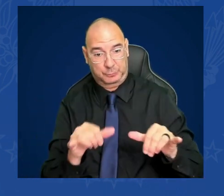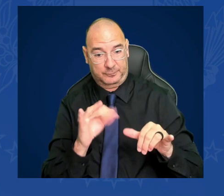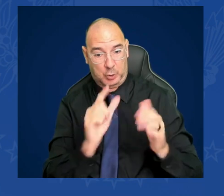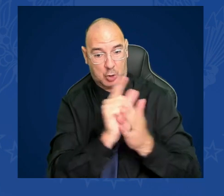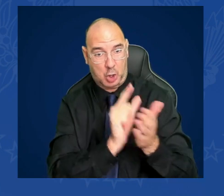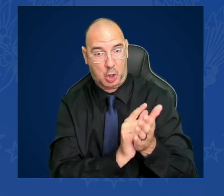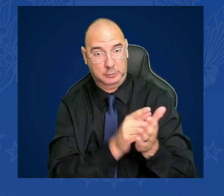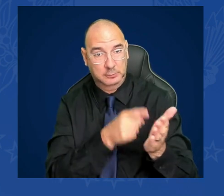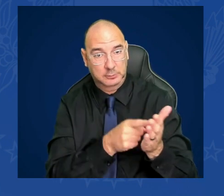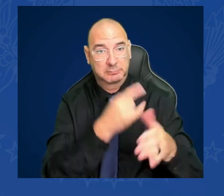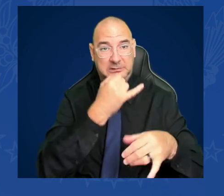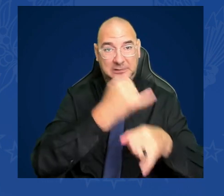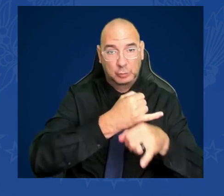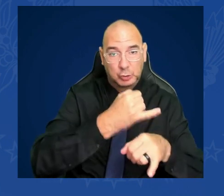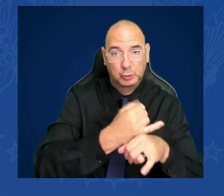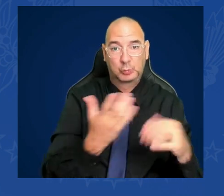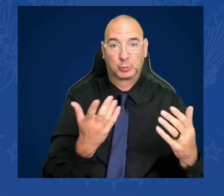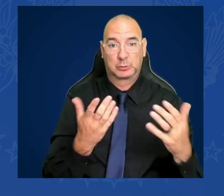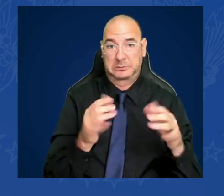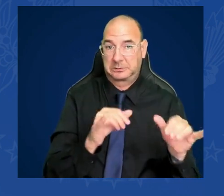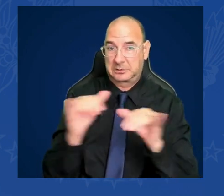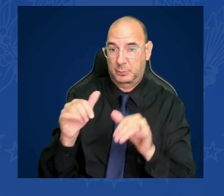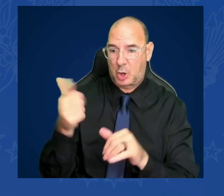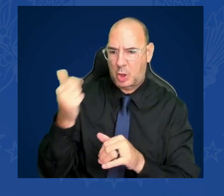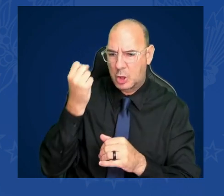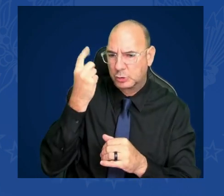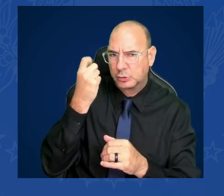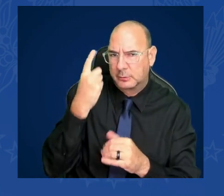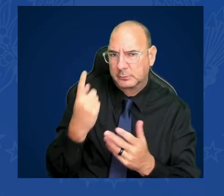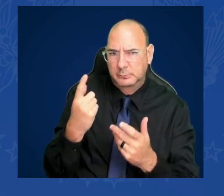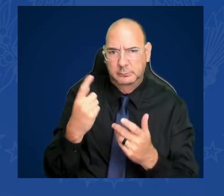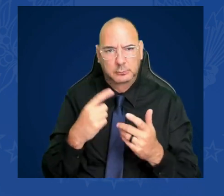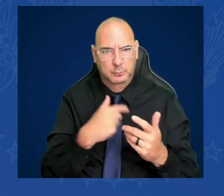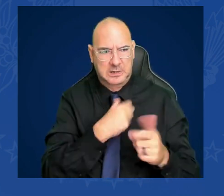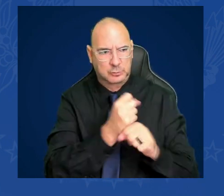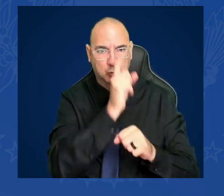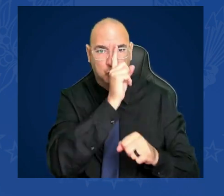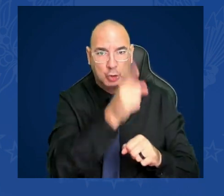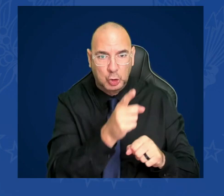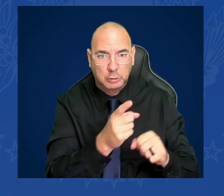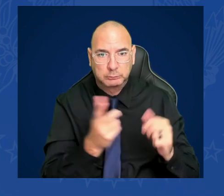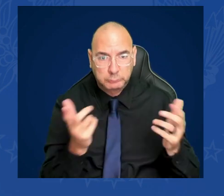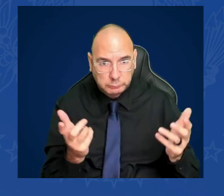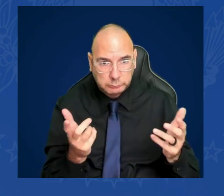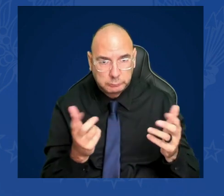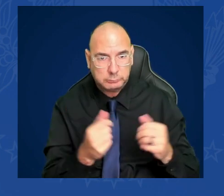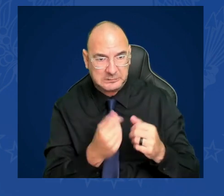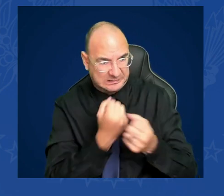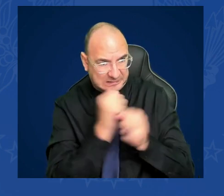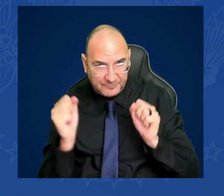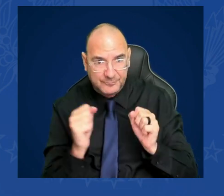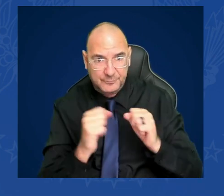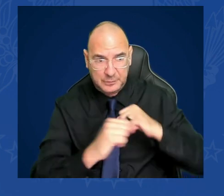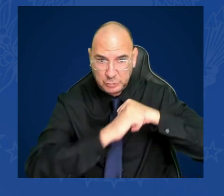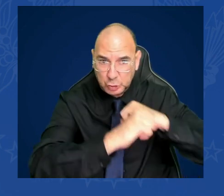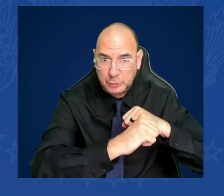this is how we ensure the safety and security and prosperity of the United States.